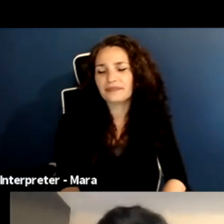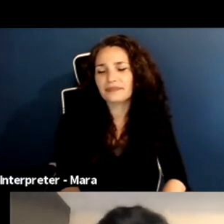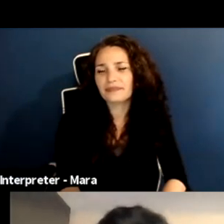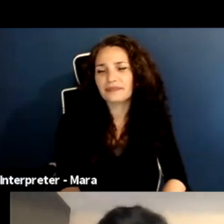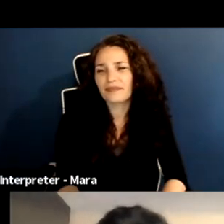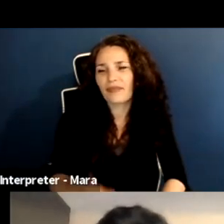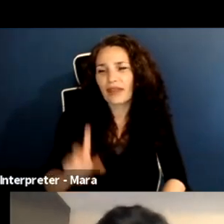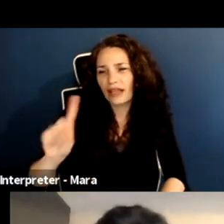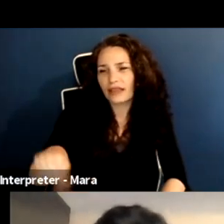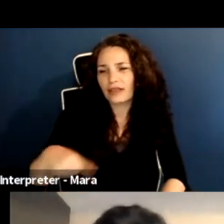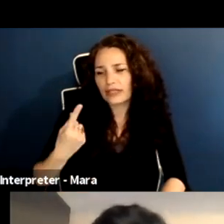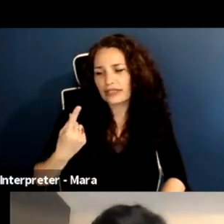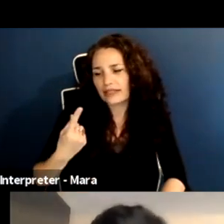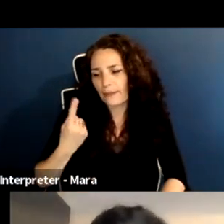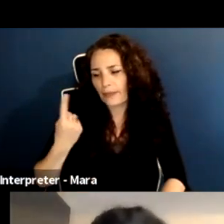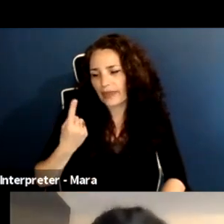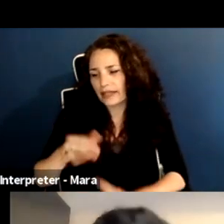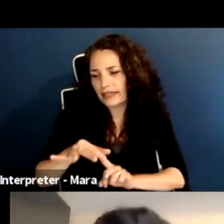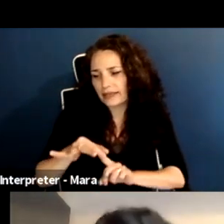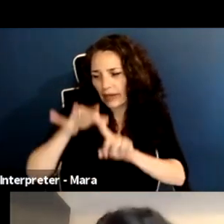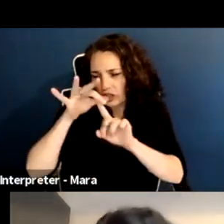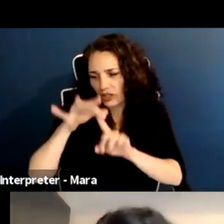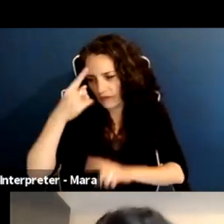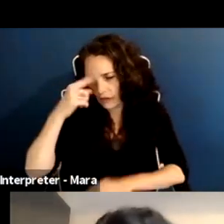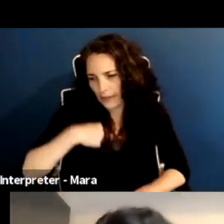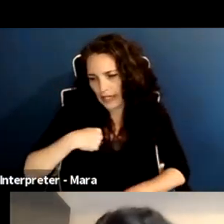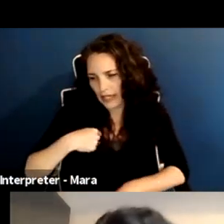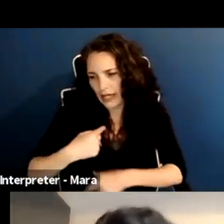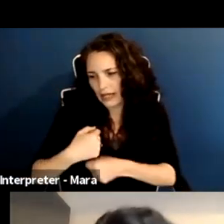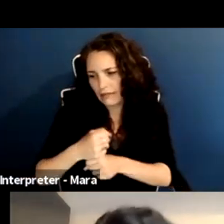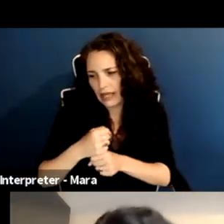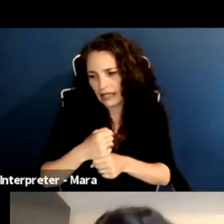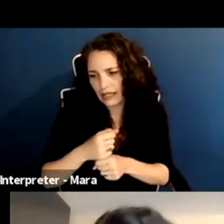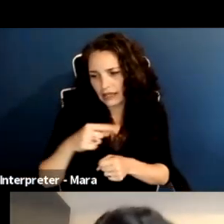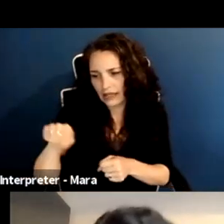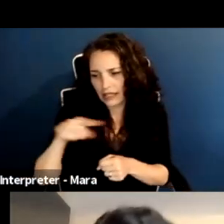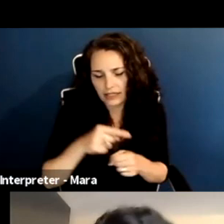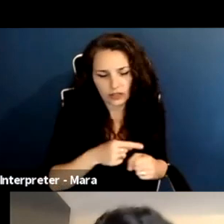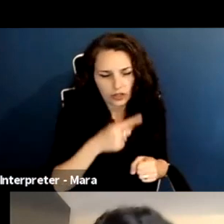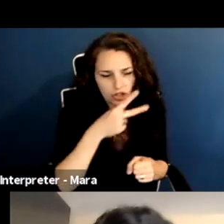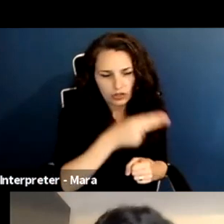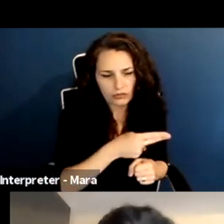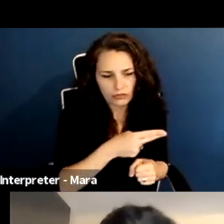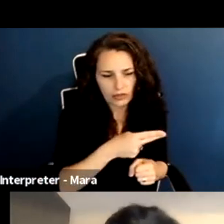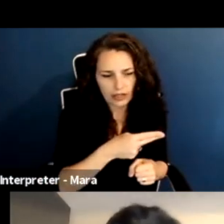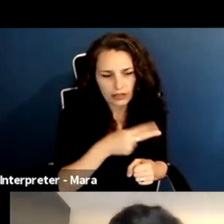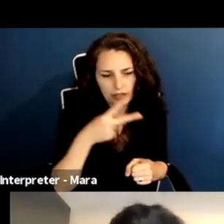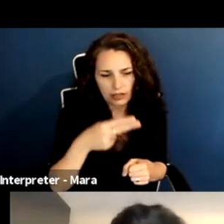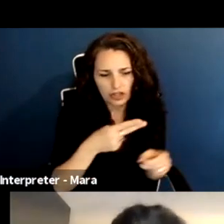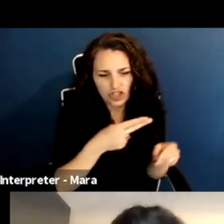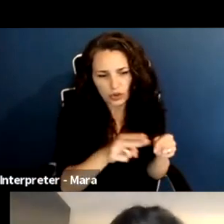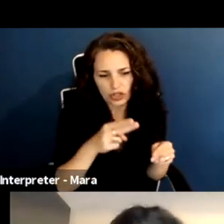in actually making these into short films. I'm sorry, I usually I do series and features